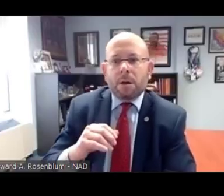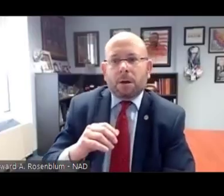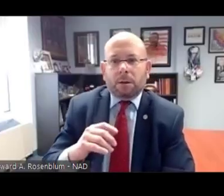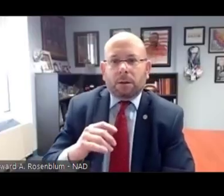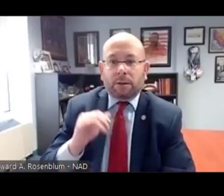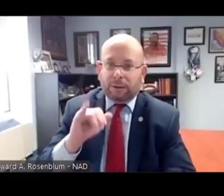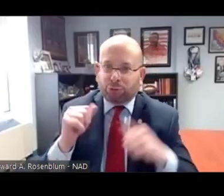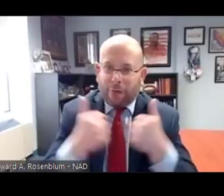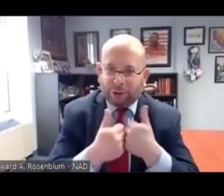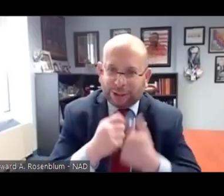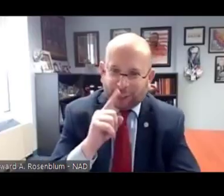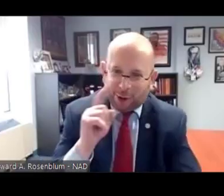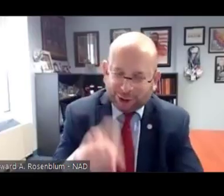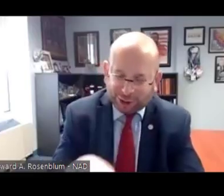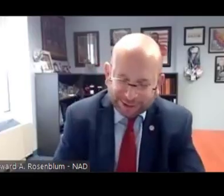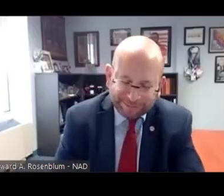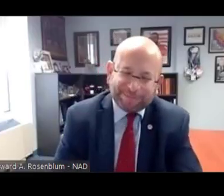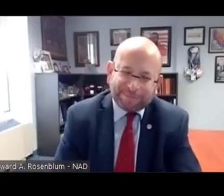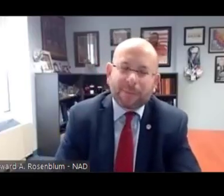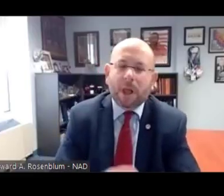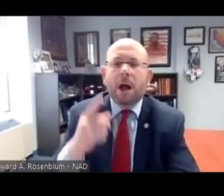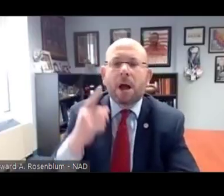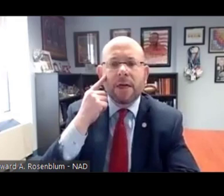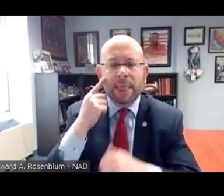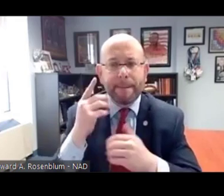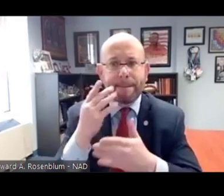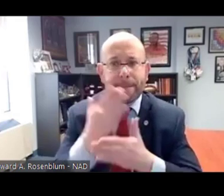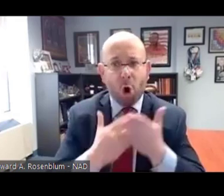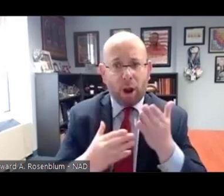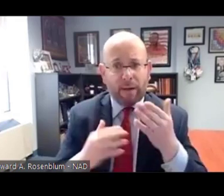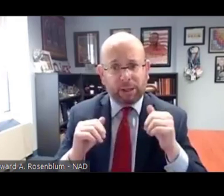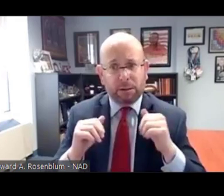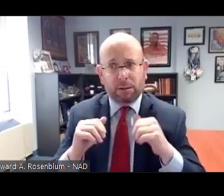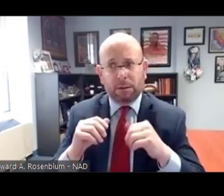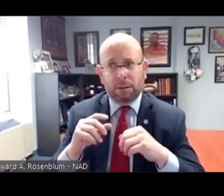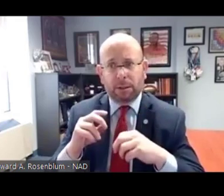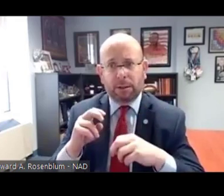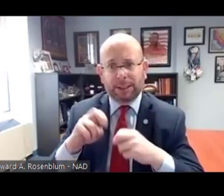Howard Rosenblum, NAD: Absolutely Peter. It remains a challenge to be sure.